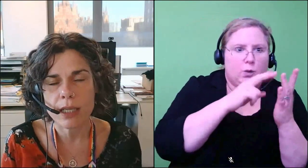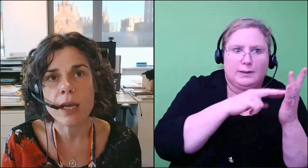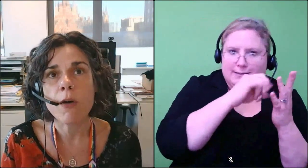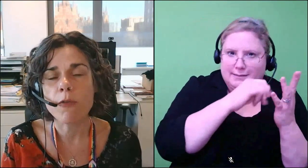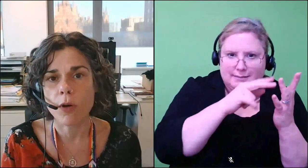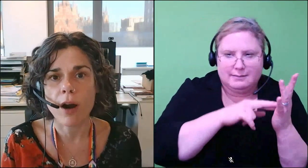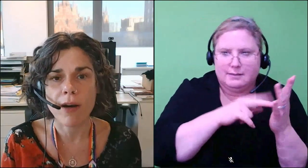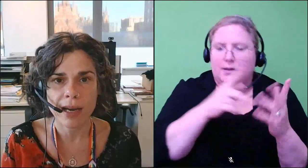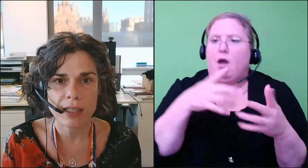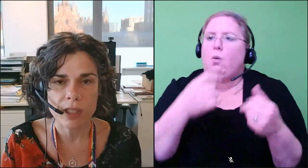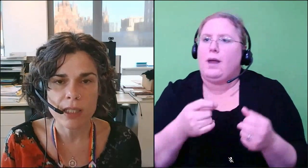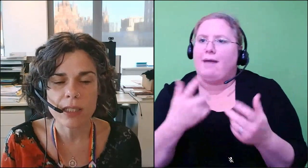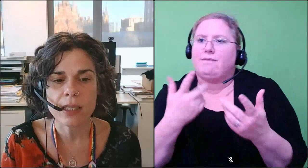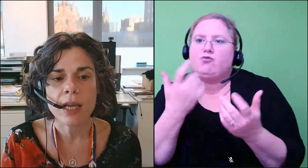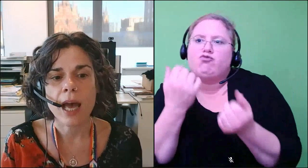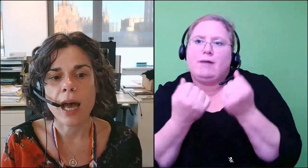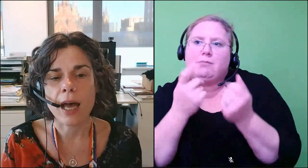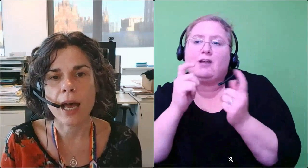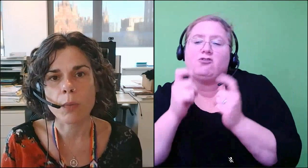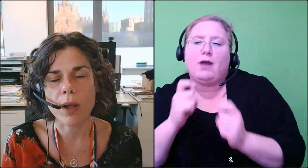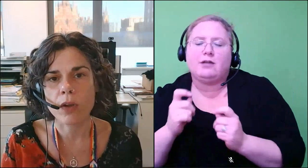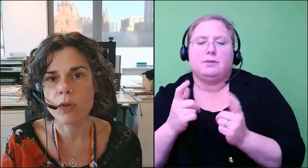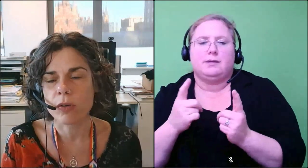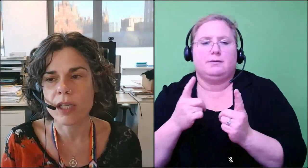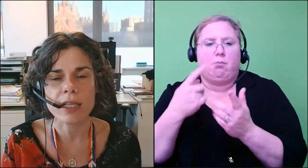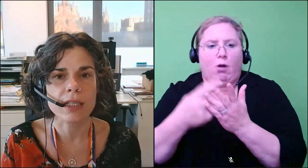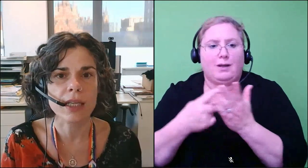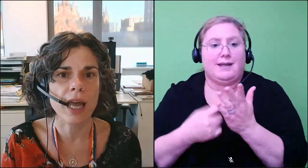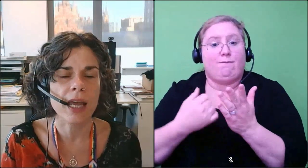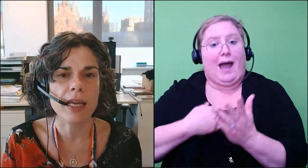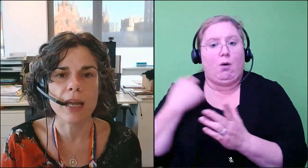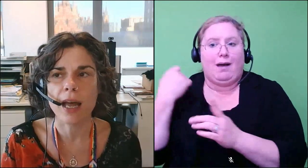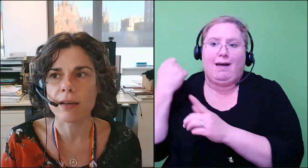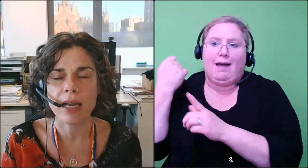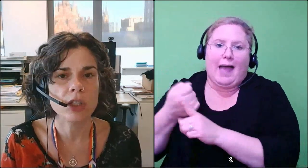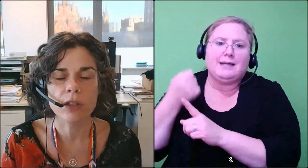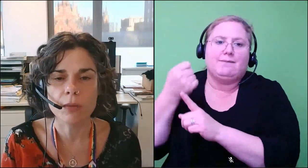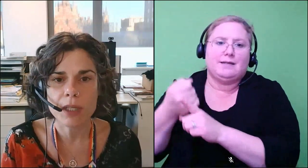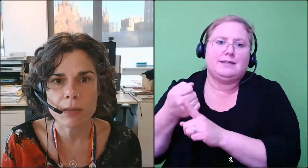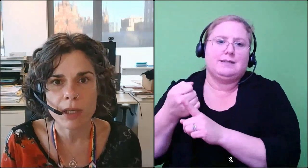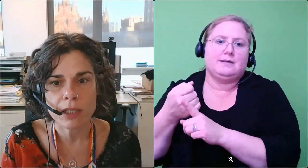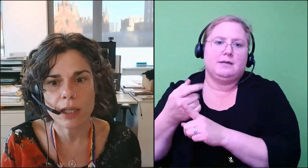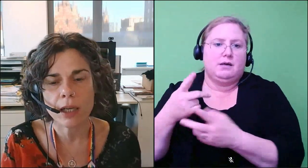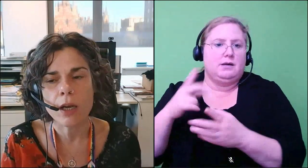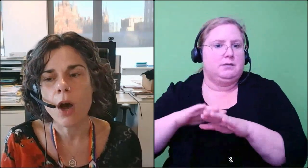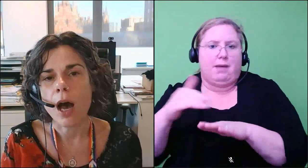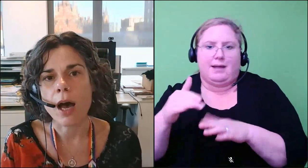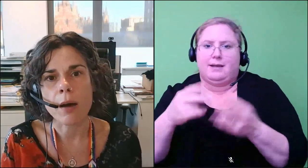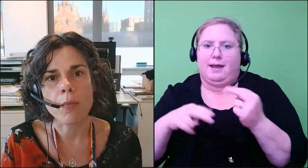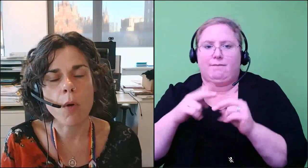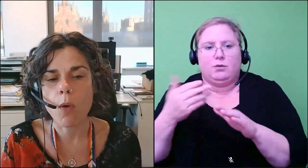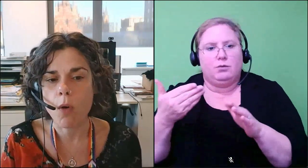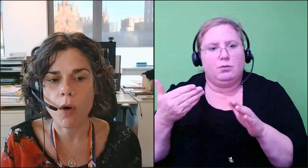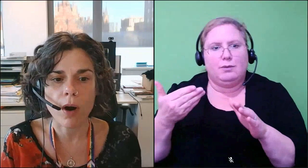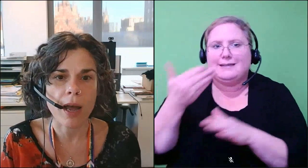policy for our activists, and whether you're attending a national committee meeting or